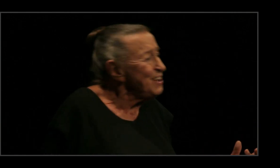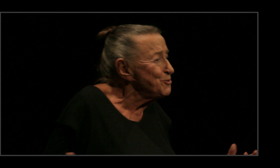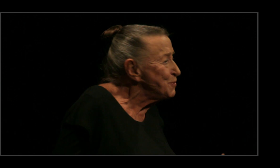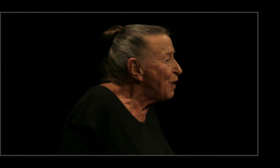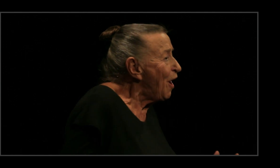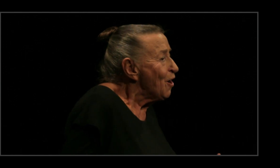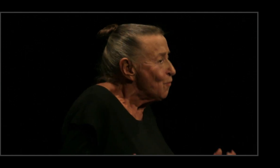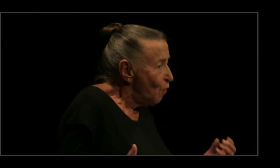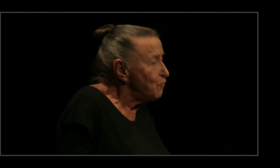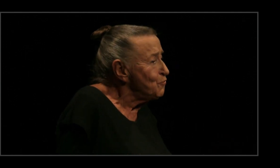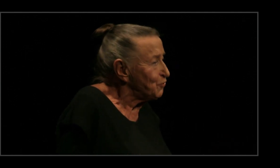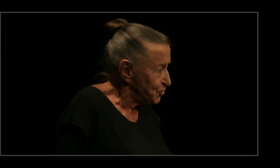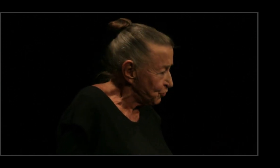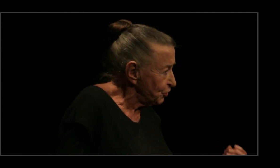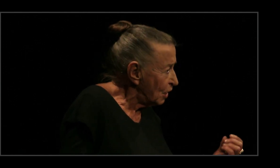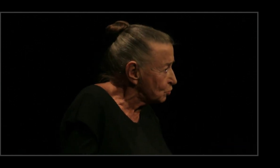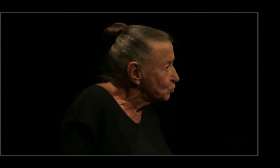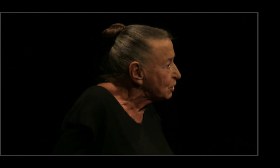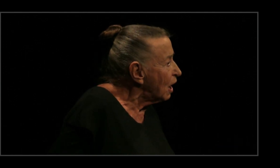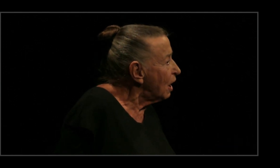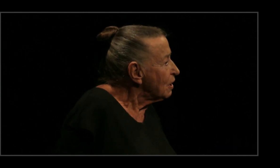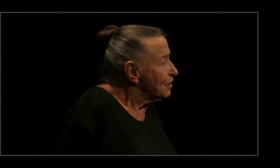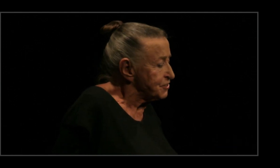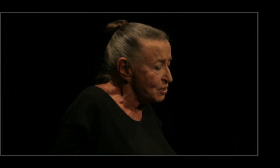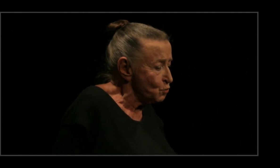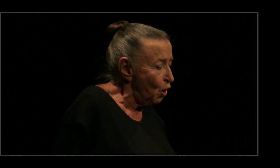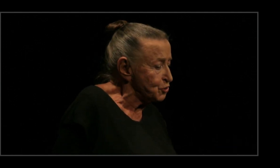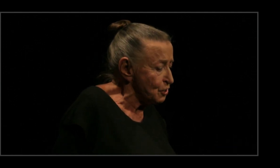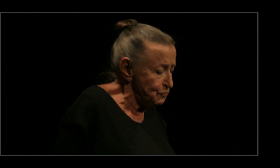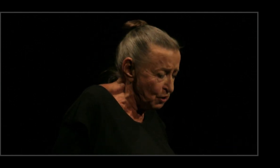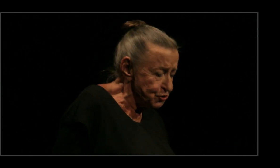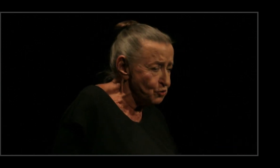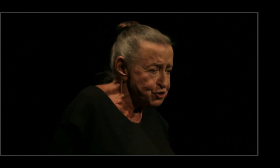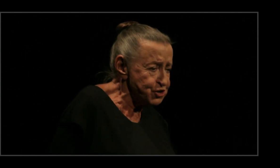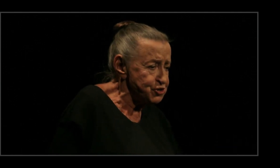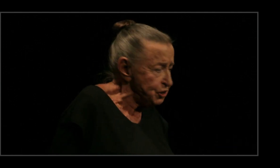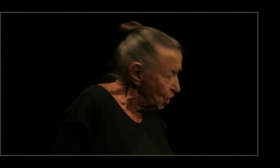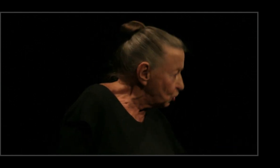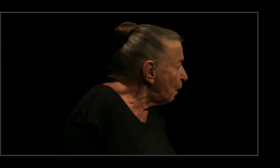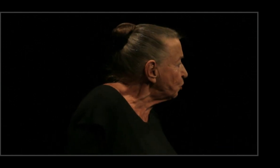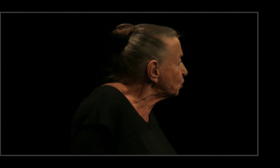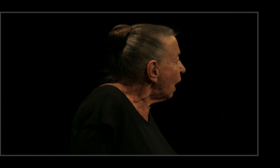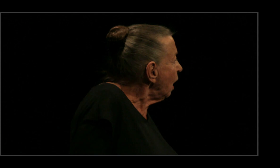His song recapped the day's brief history. First came the buglers' urgent reveille,